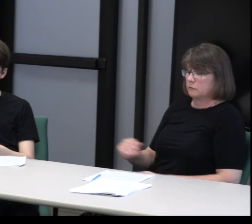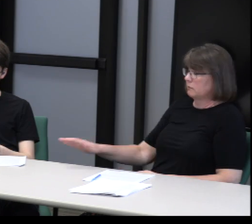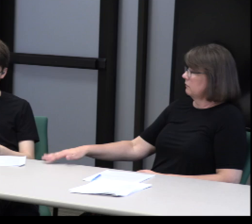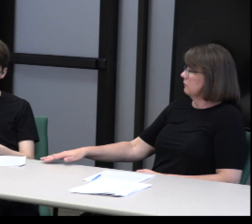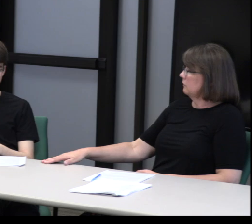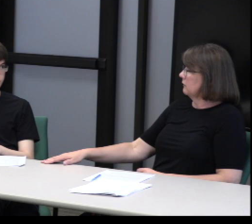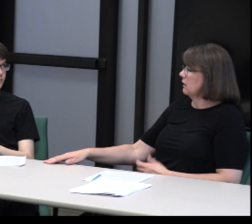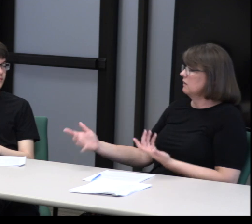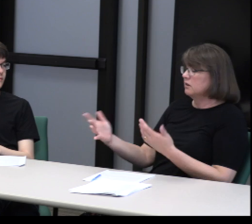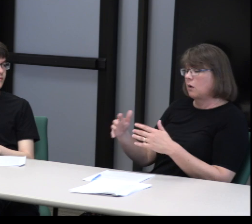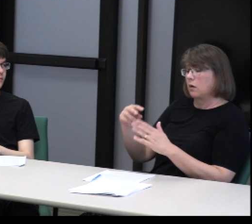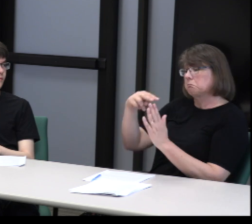[Tapping.]